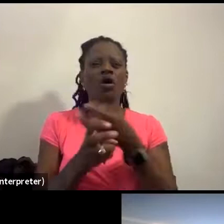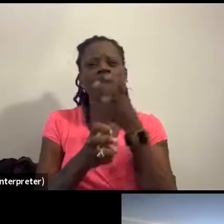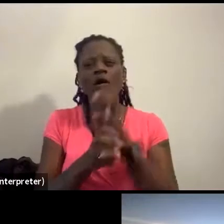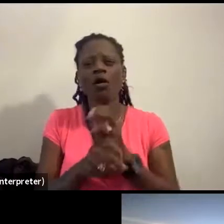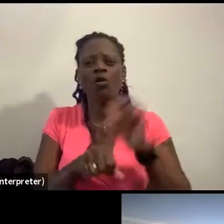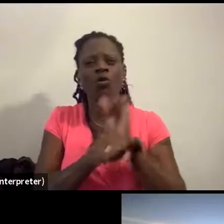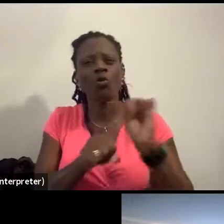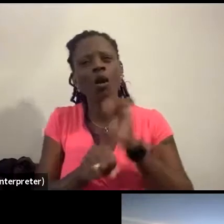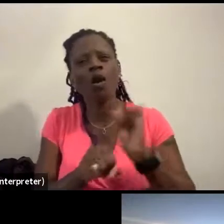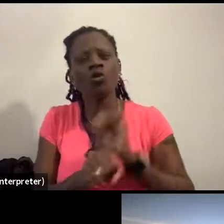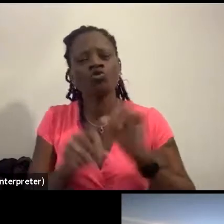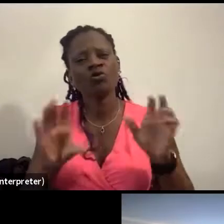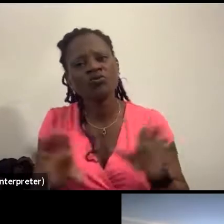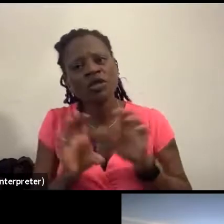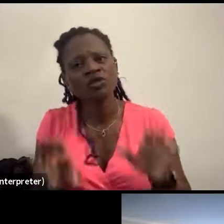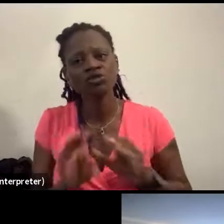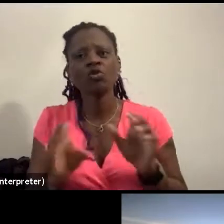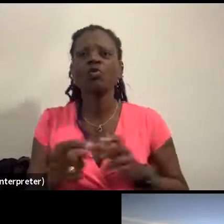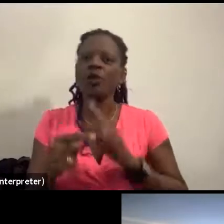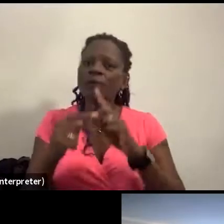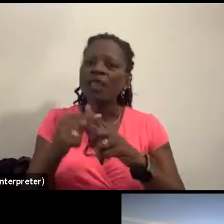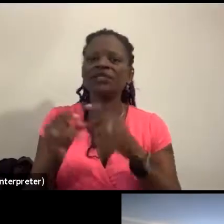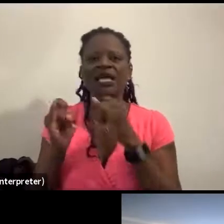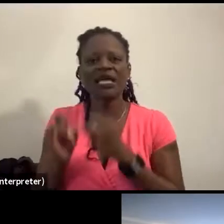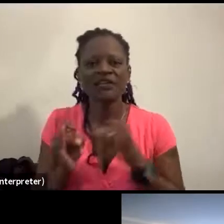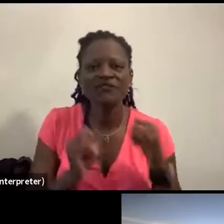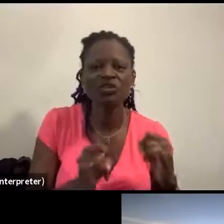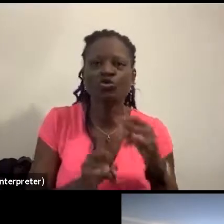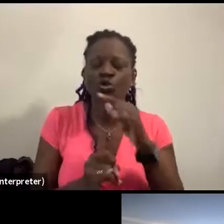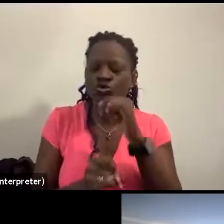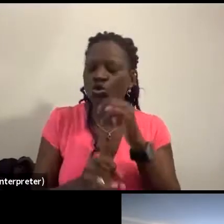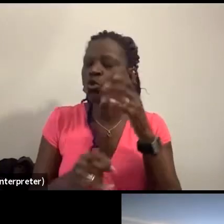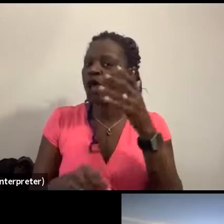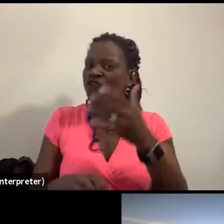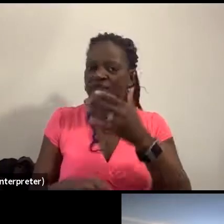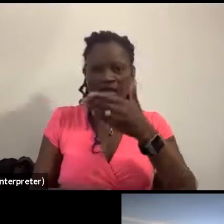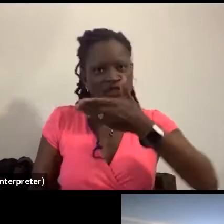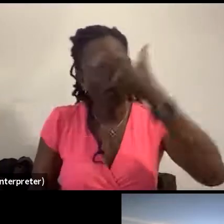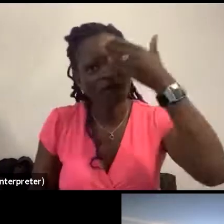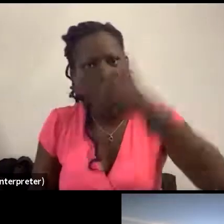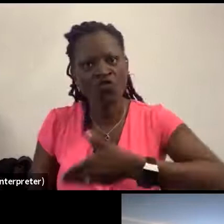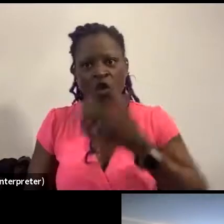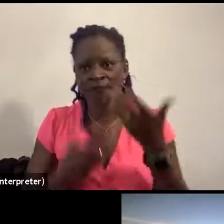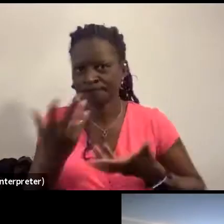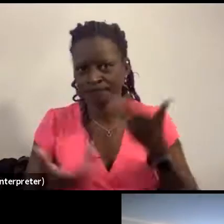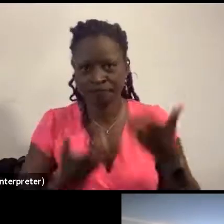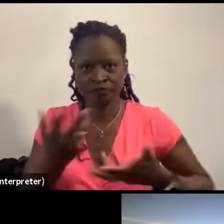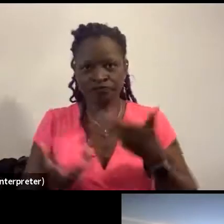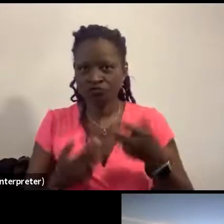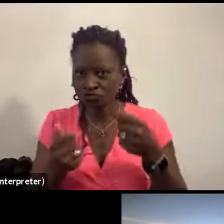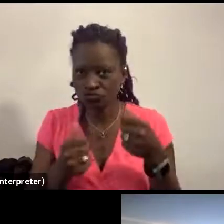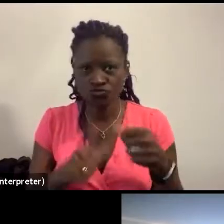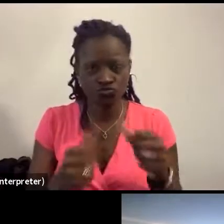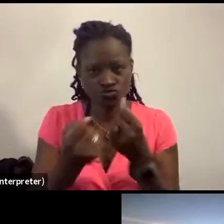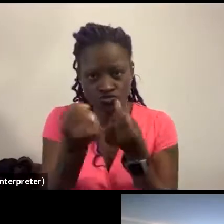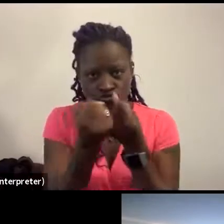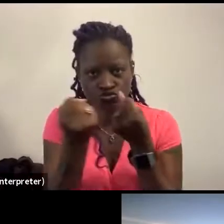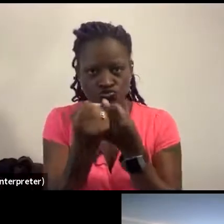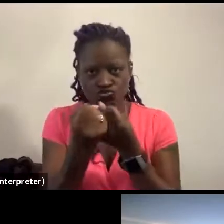and individuals committed individuals who have been at the heart of our success here in Sonoma County, and we can't thank them enough for all their efforts.